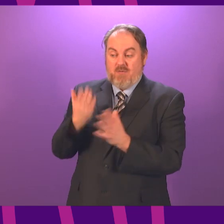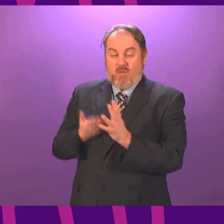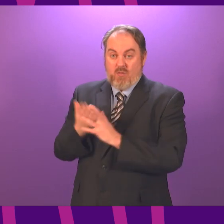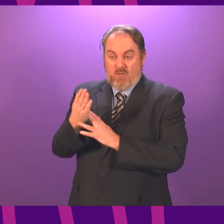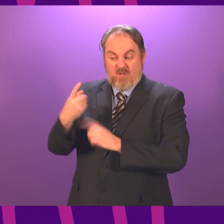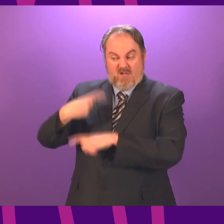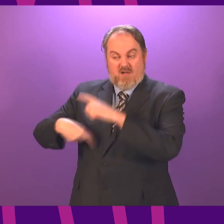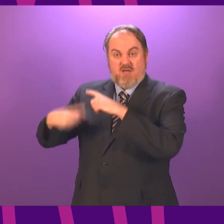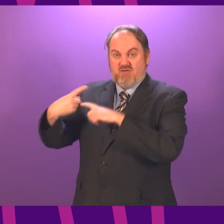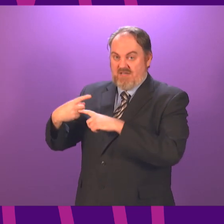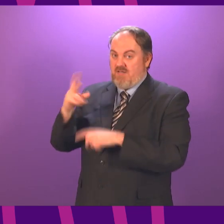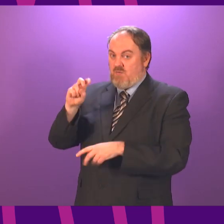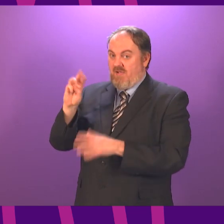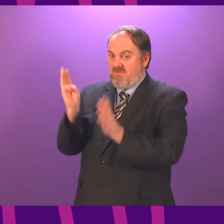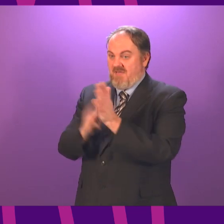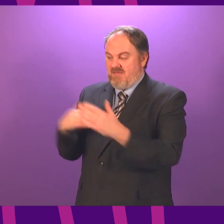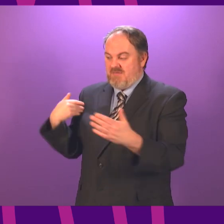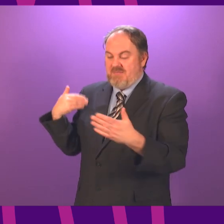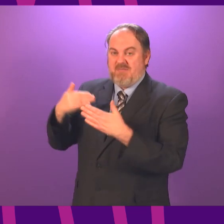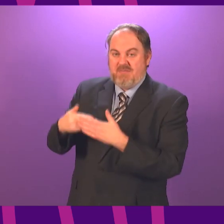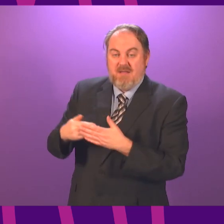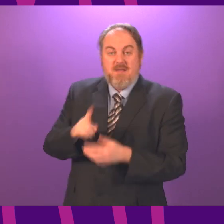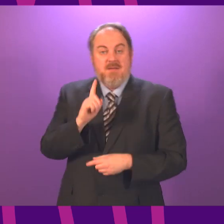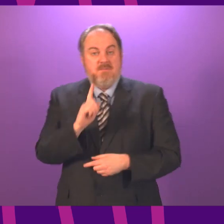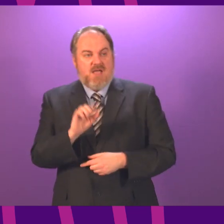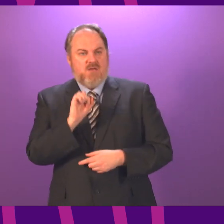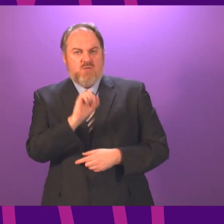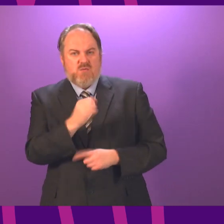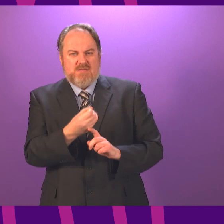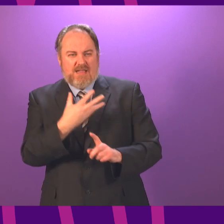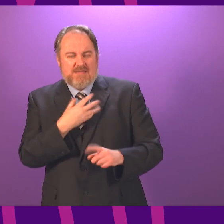However, the Prime Minister’s decision to present specific dates for the lifting of